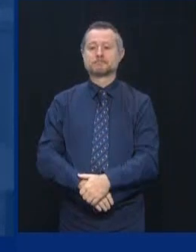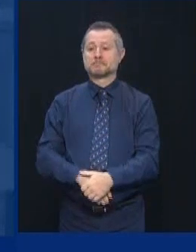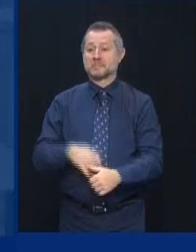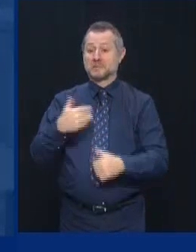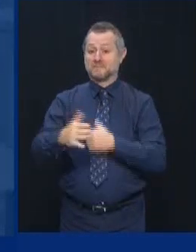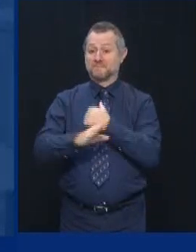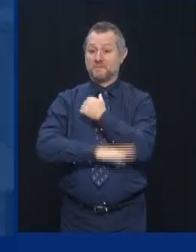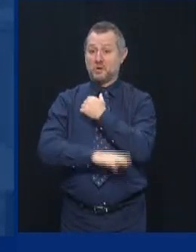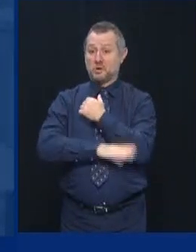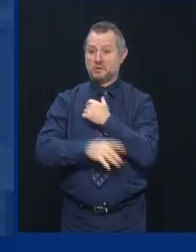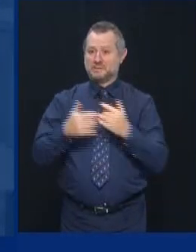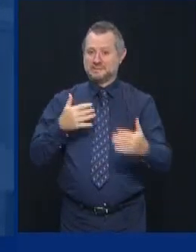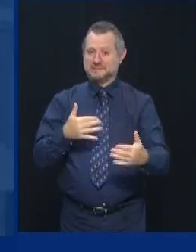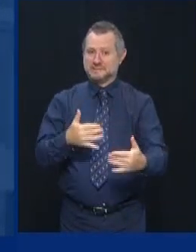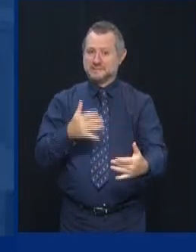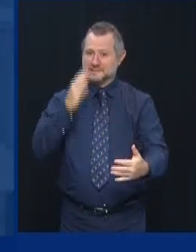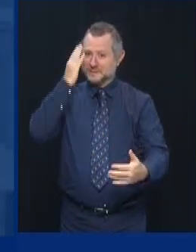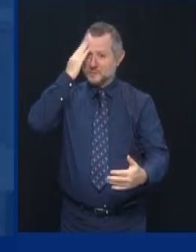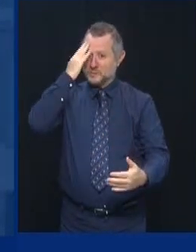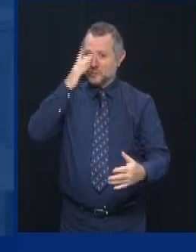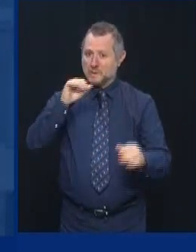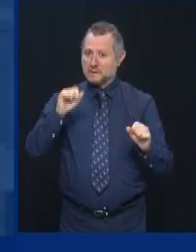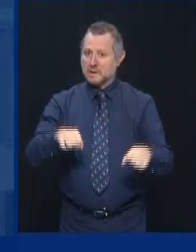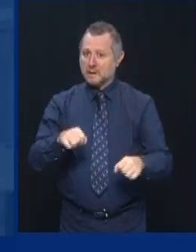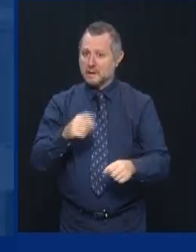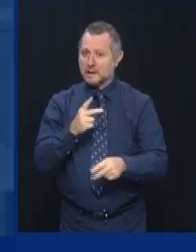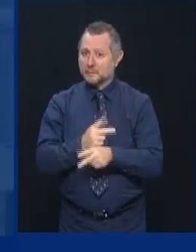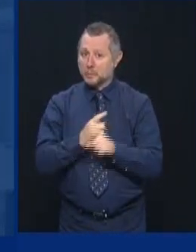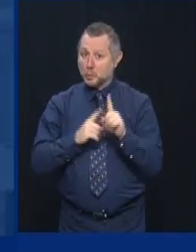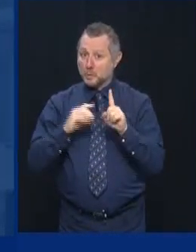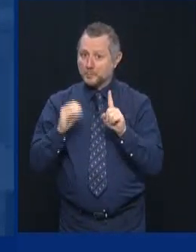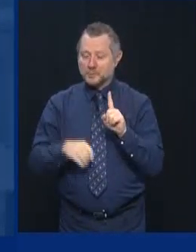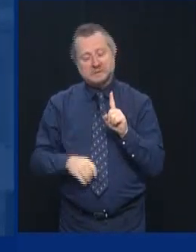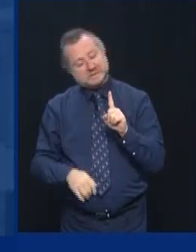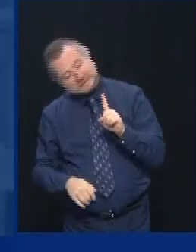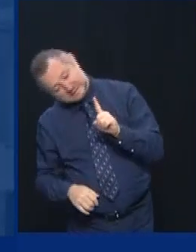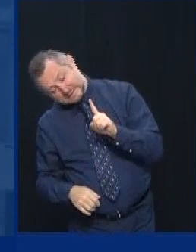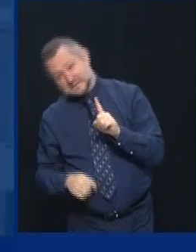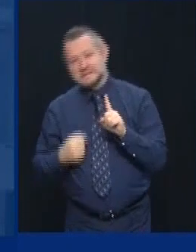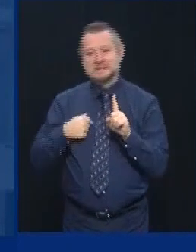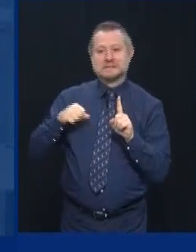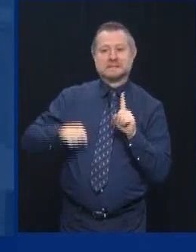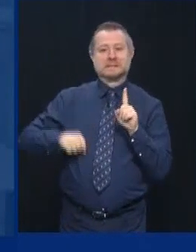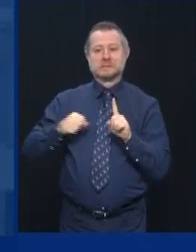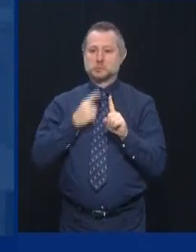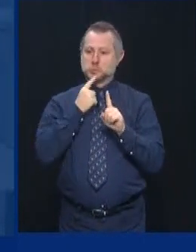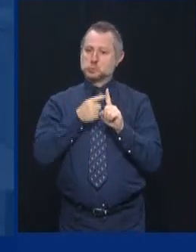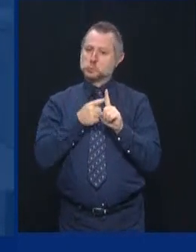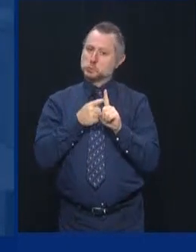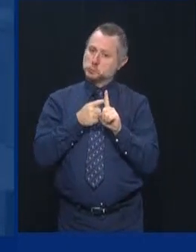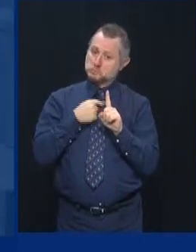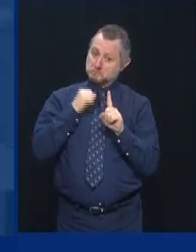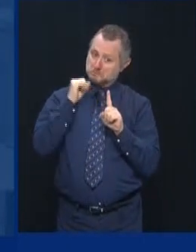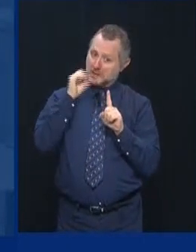1% IS AN UNBELIEVABLY LOW INFECTION RATE. AND IT'S -- AS WE'RE GOING INTO THE FALL, I BELIEVE IT'S GOING